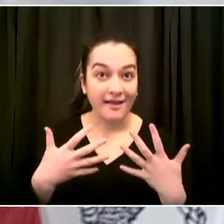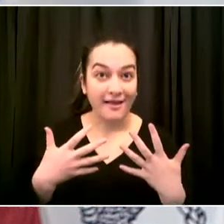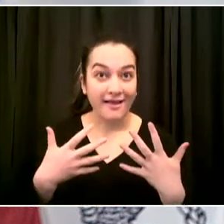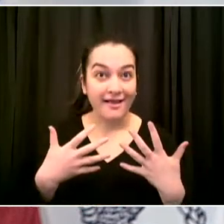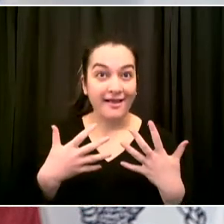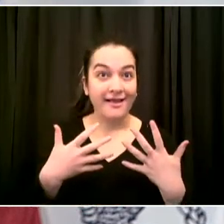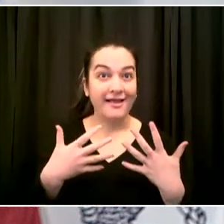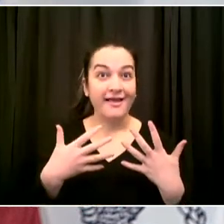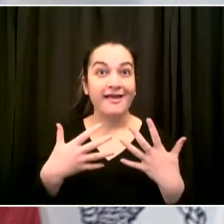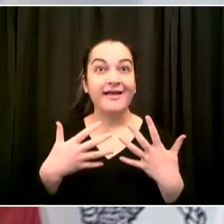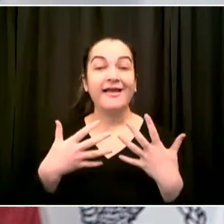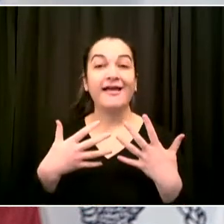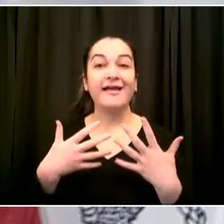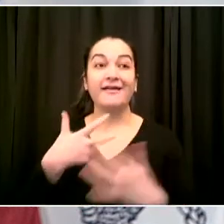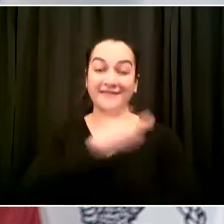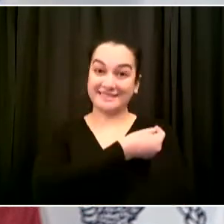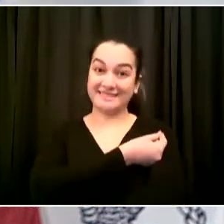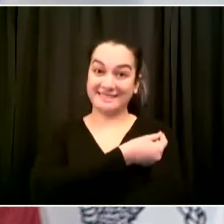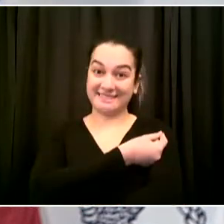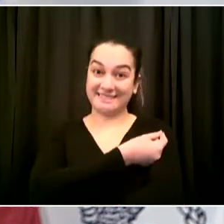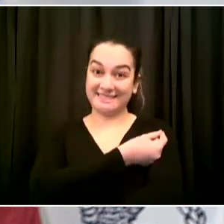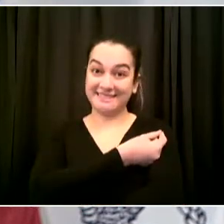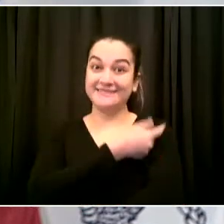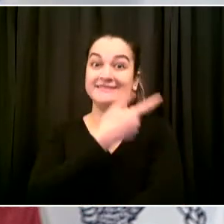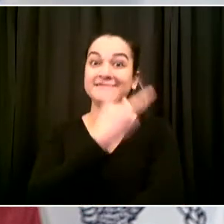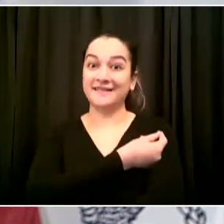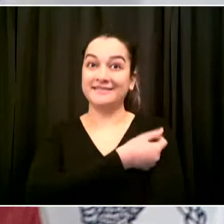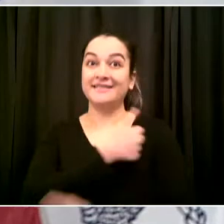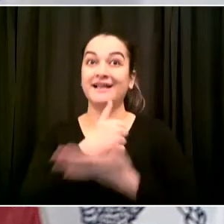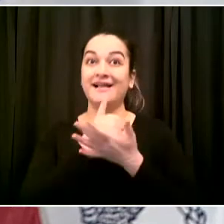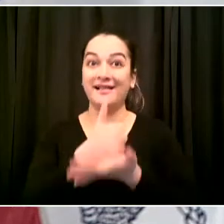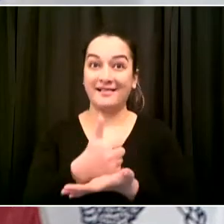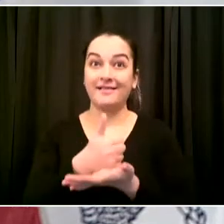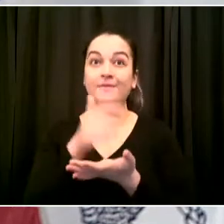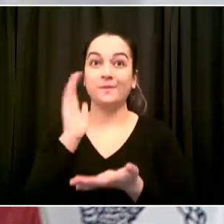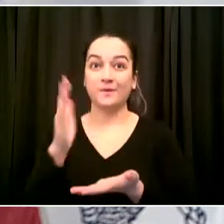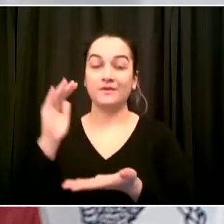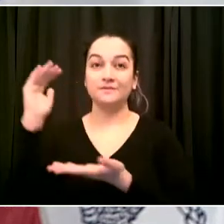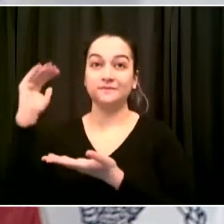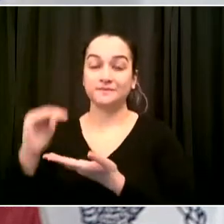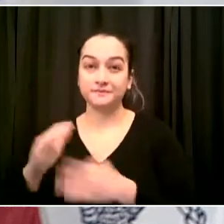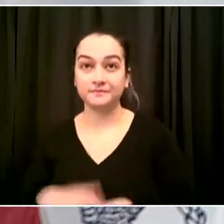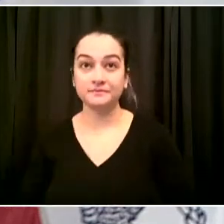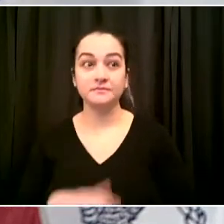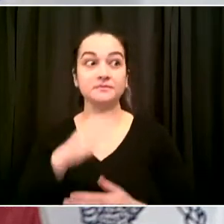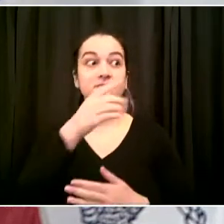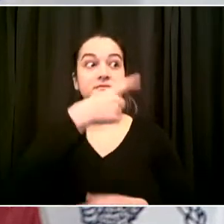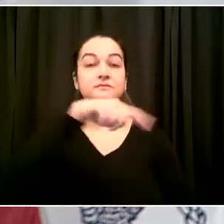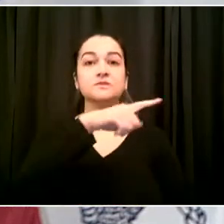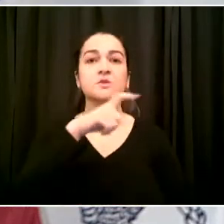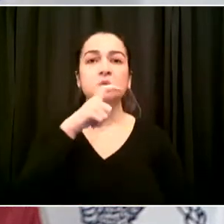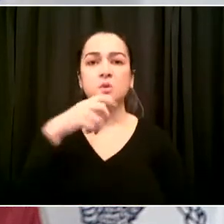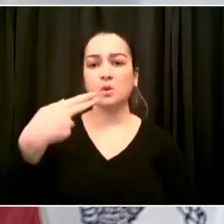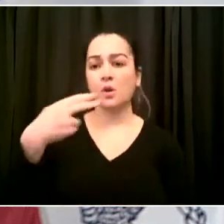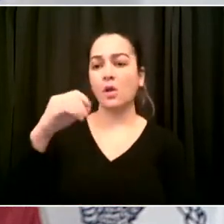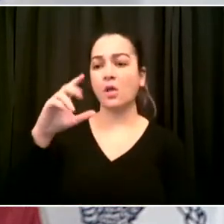PRIORITY IS THE FOCUS ON SOME OF THE NEW YORRKERS WHO NEED